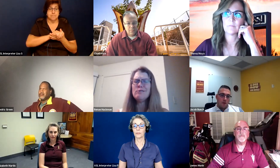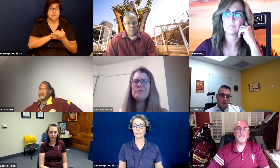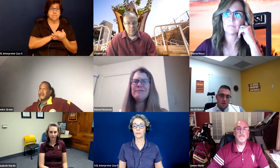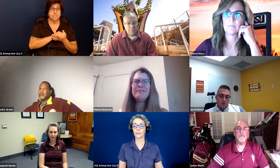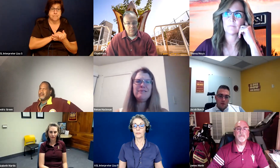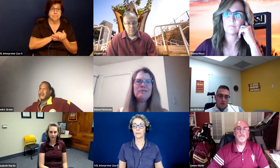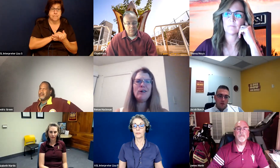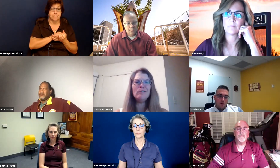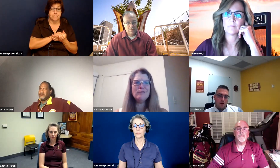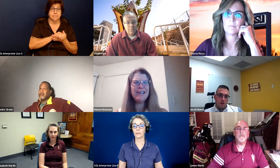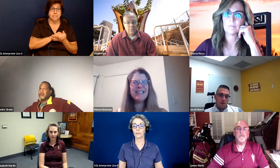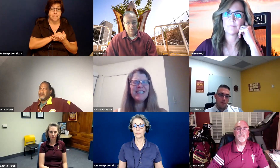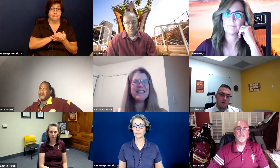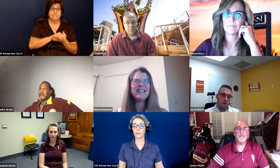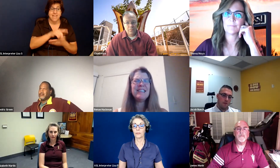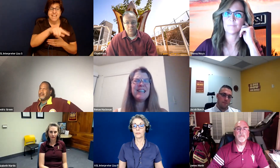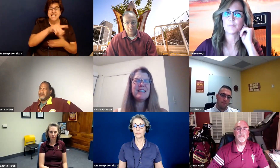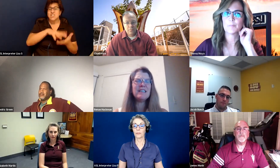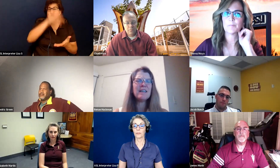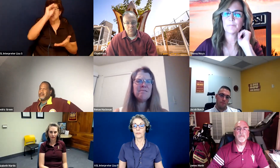like they're being forced to a authors.